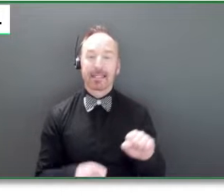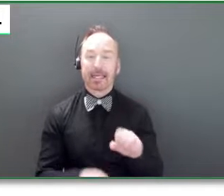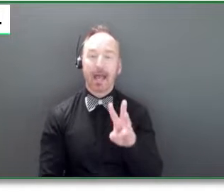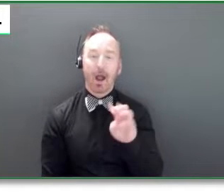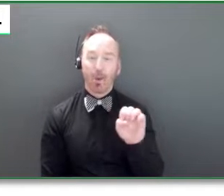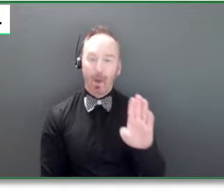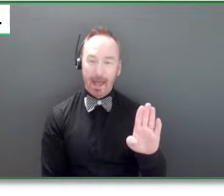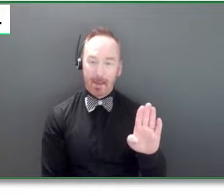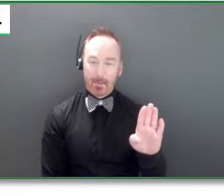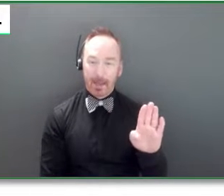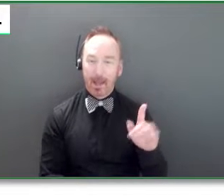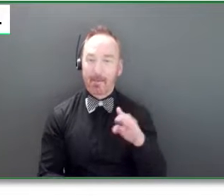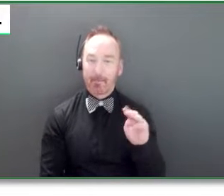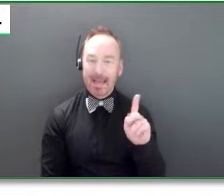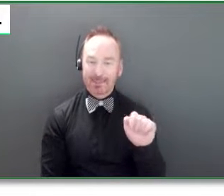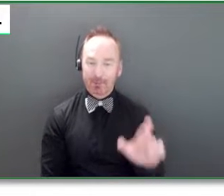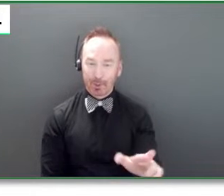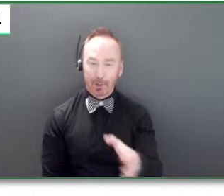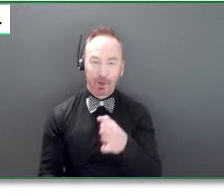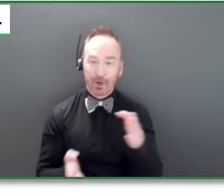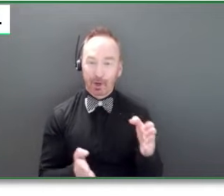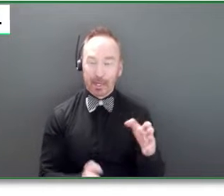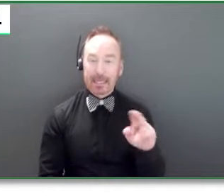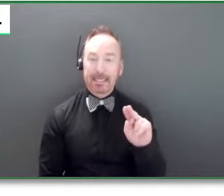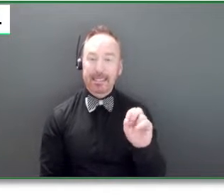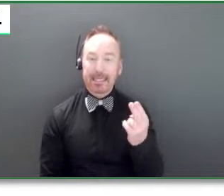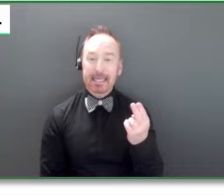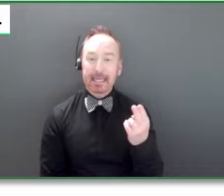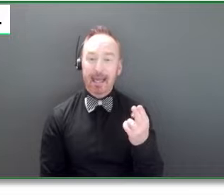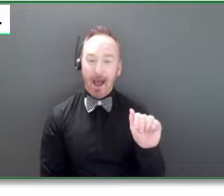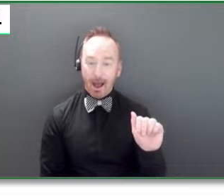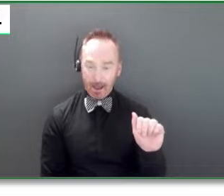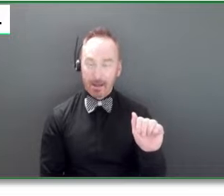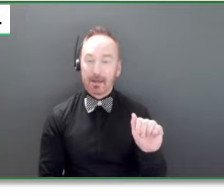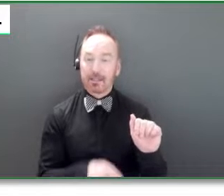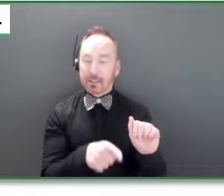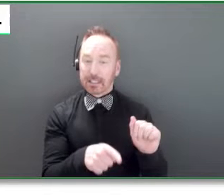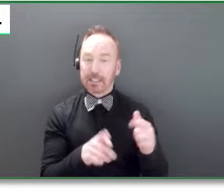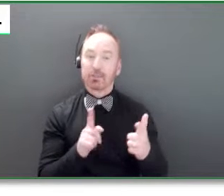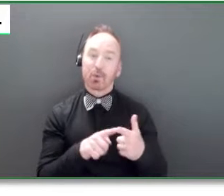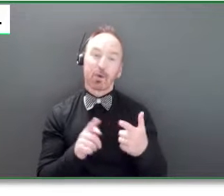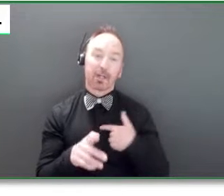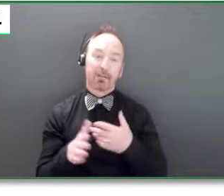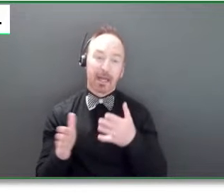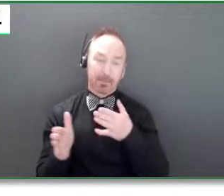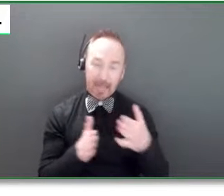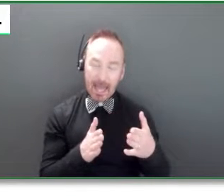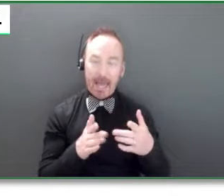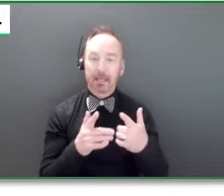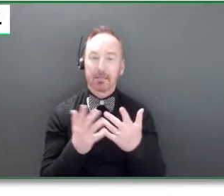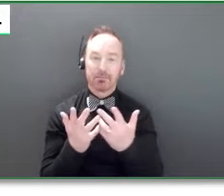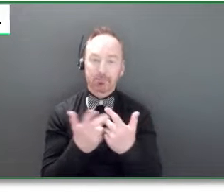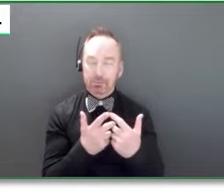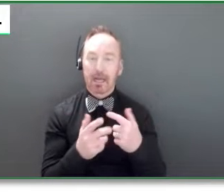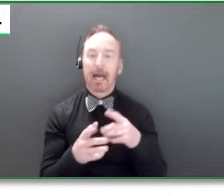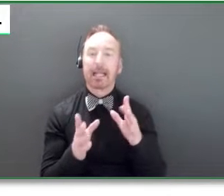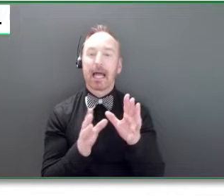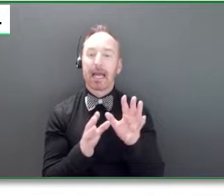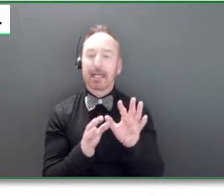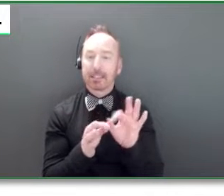We have Neha next, who is in charge of arranging some of our interpreters. I want to say a special thank you to